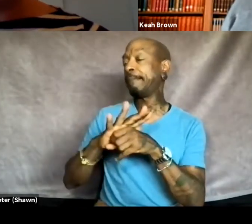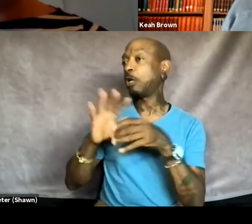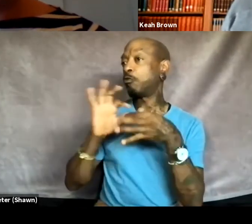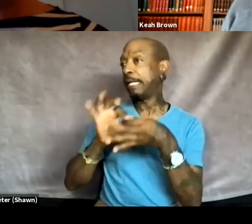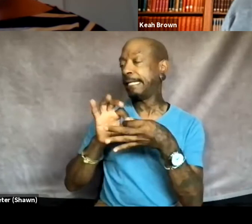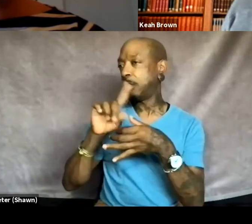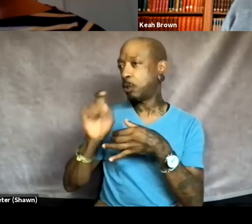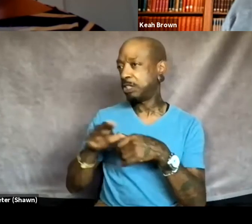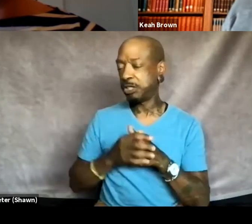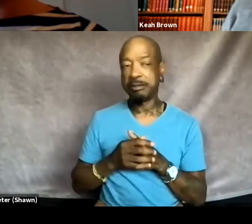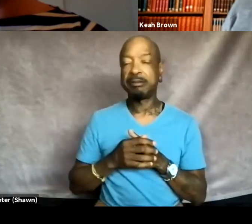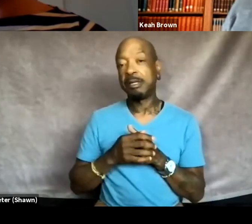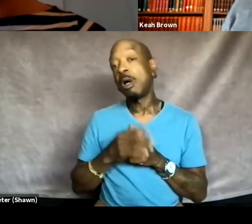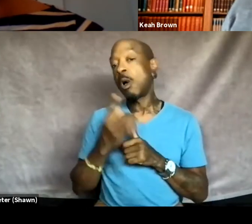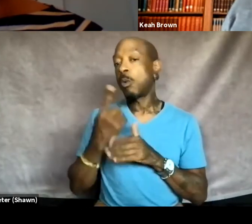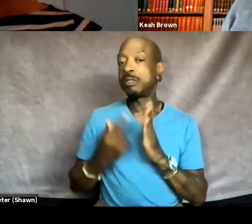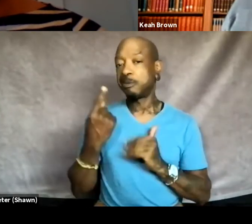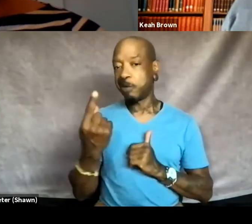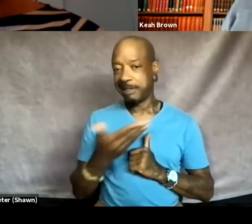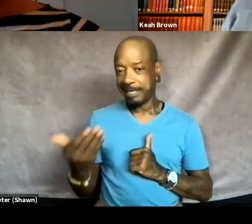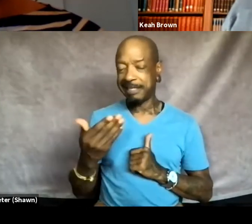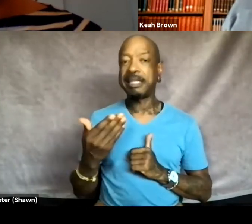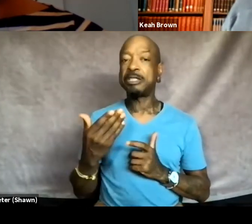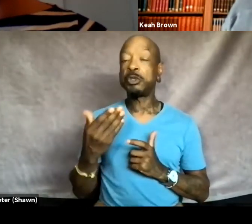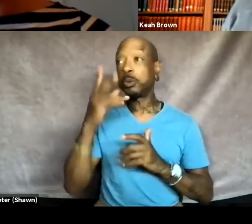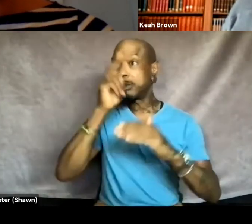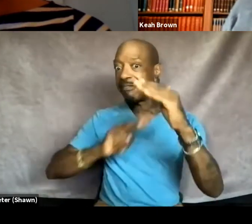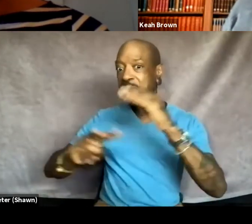what's one of the things that you're looking most forward to when we do return to some